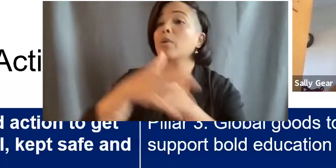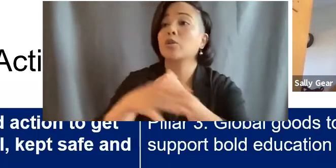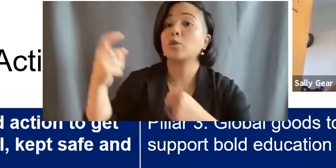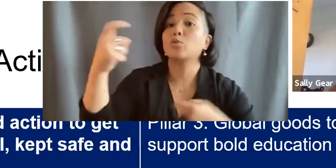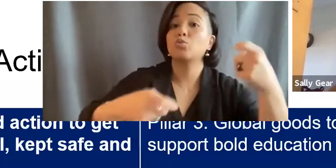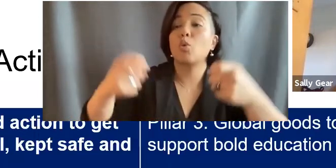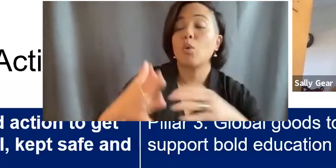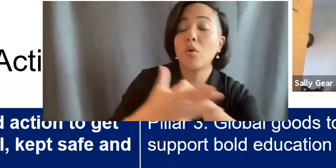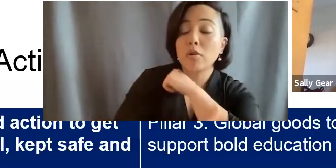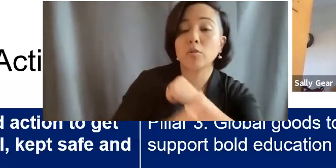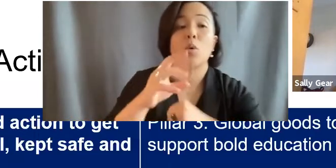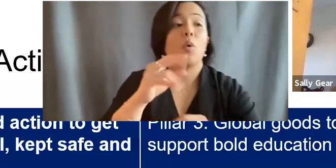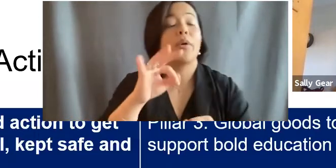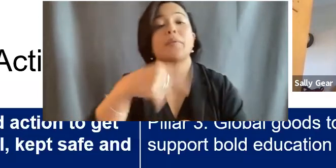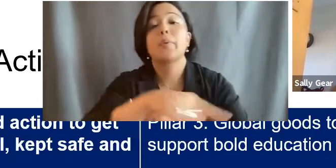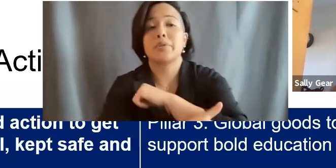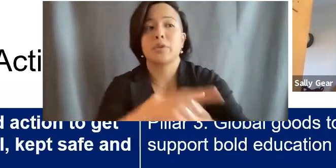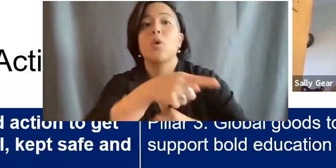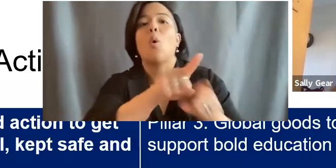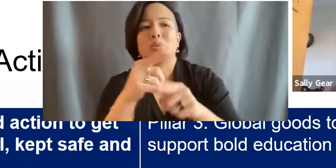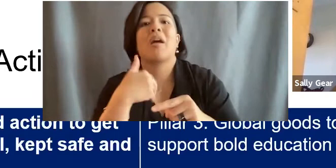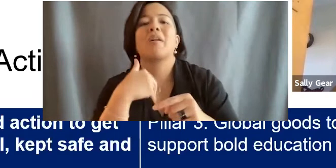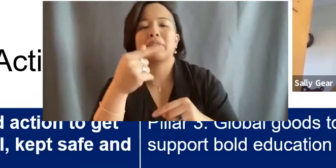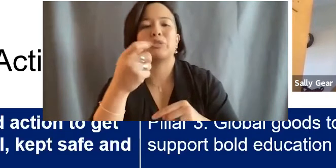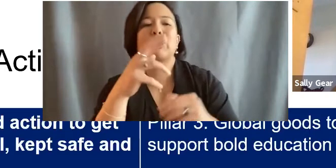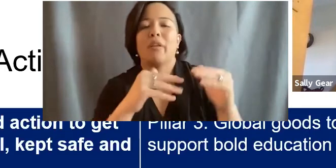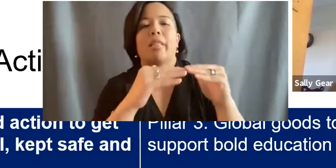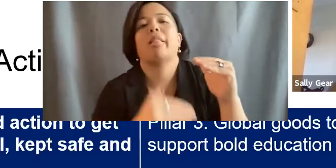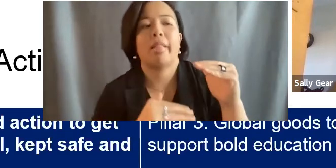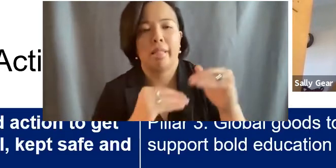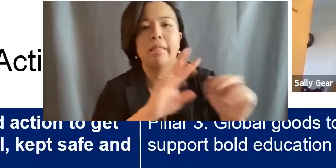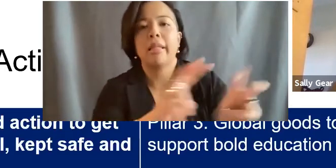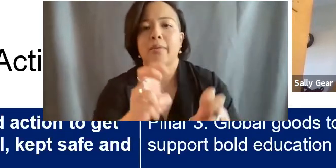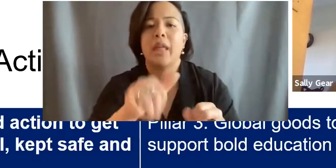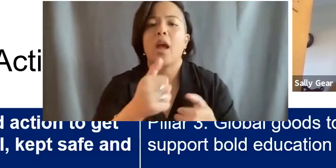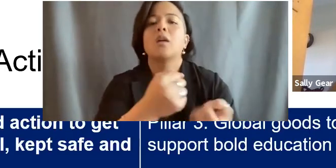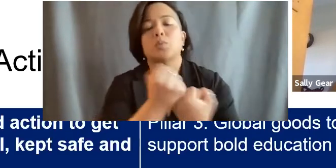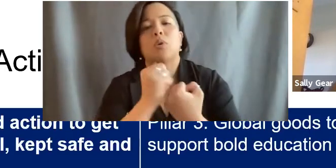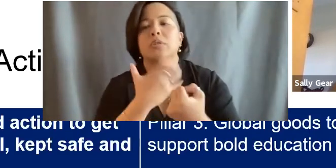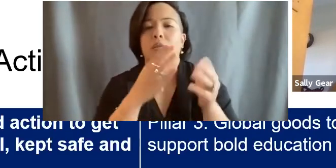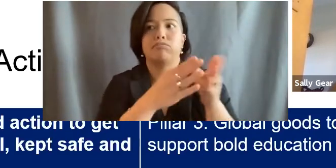issues in their own countries, that's broaden our scope and impact. And, the last pillar is about